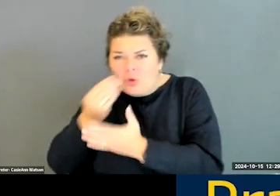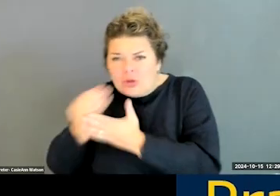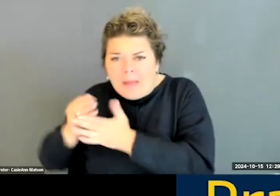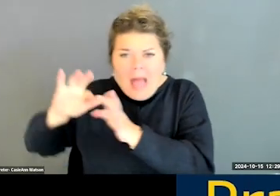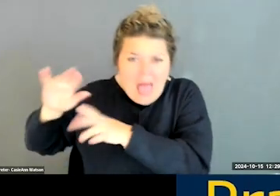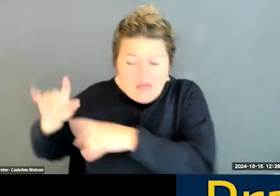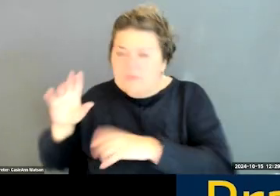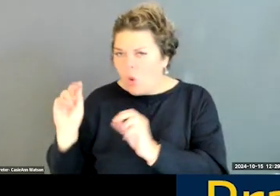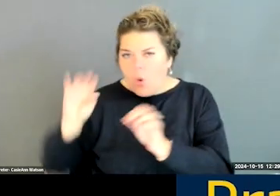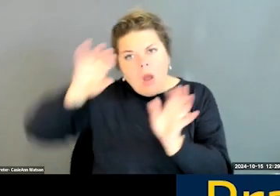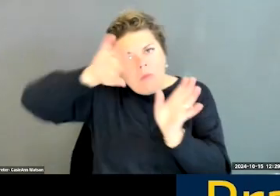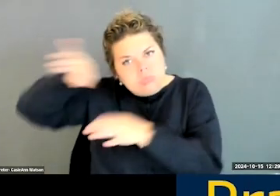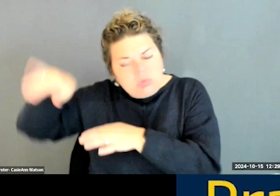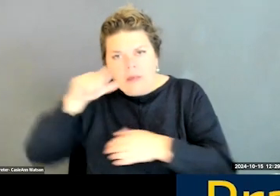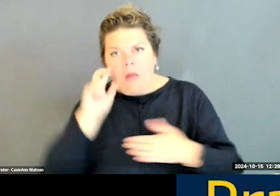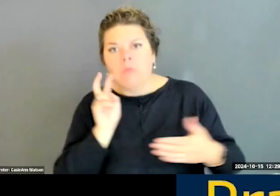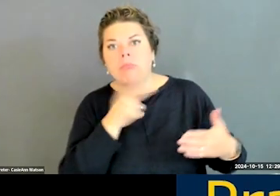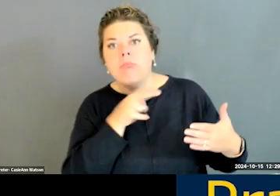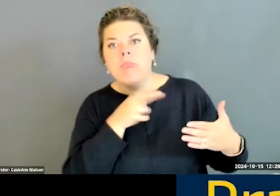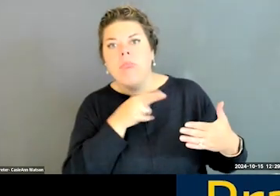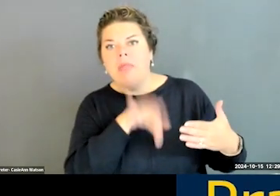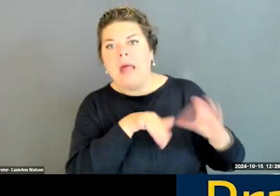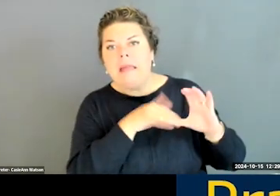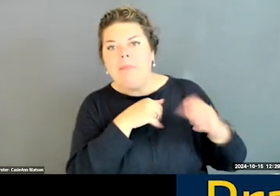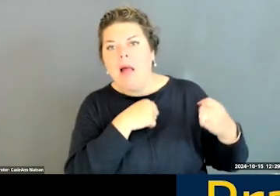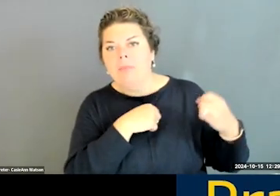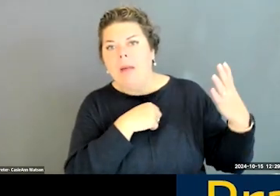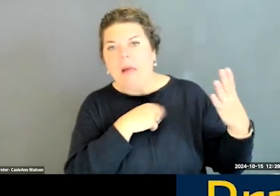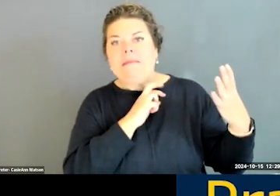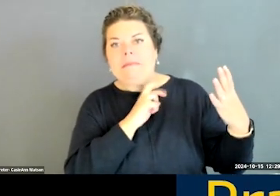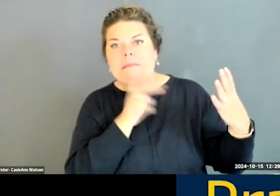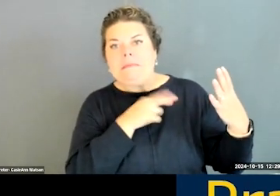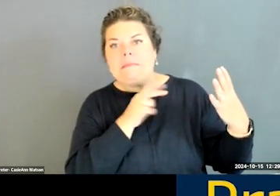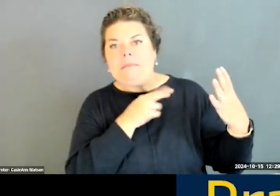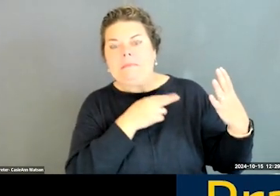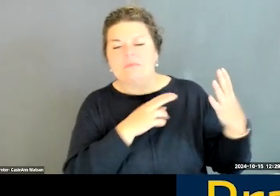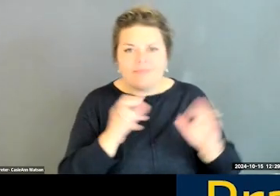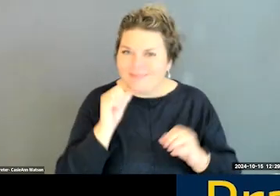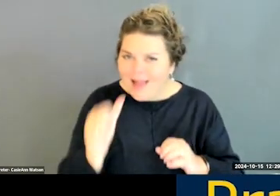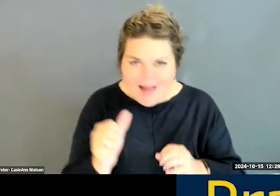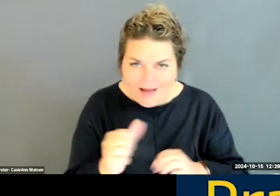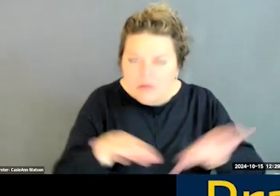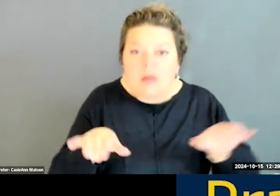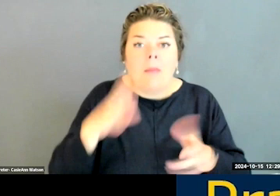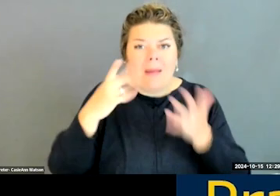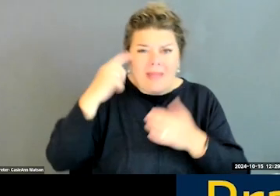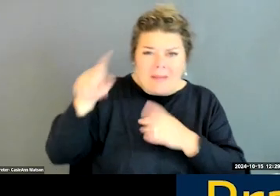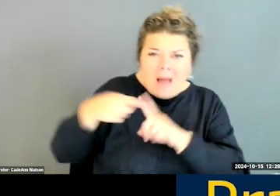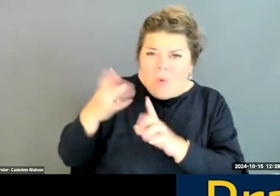You're not looking at that email that you just saw come in. You're not thinking about the errands you might need to run after work.